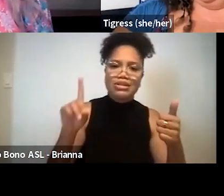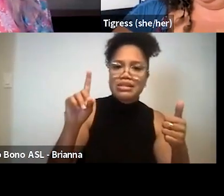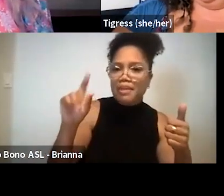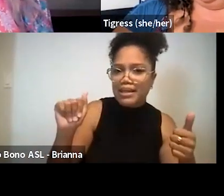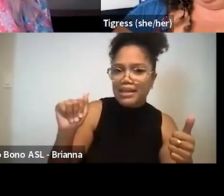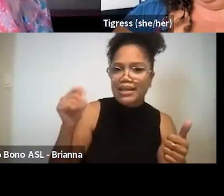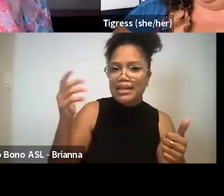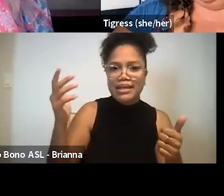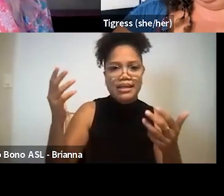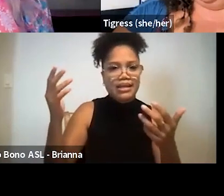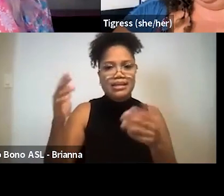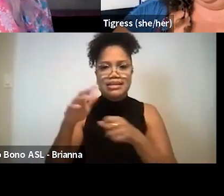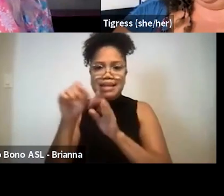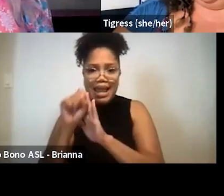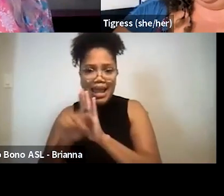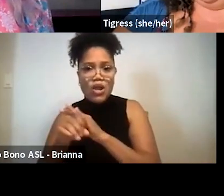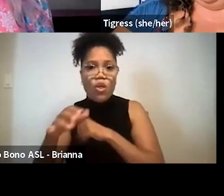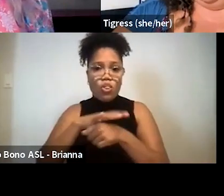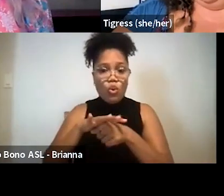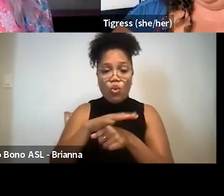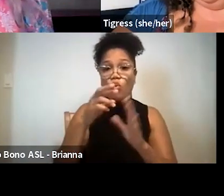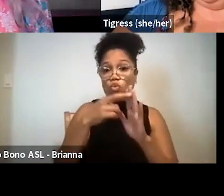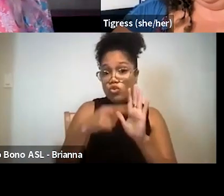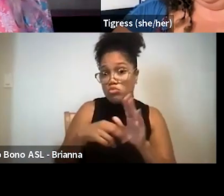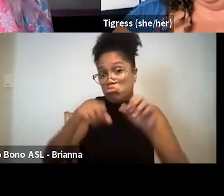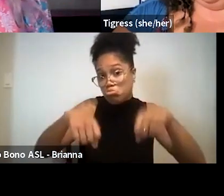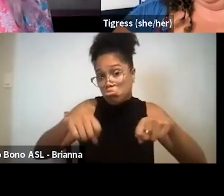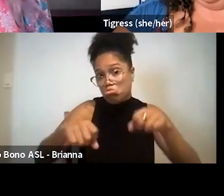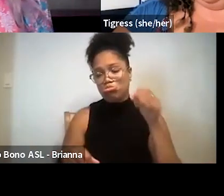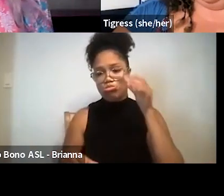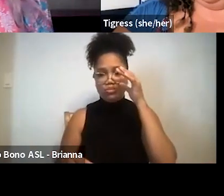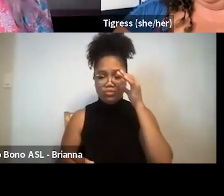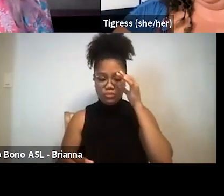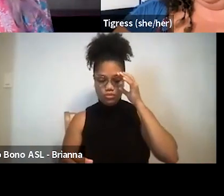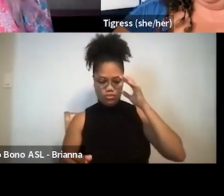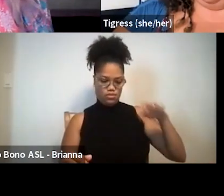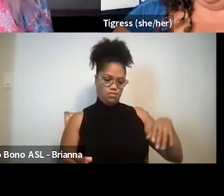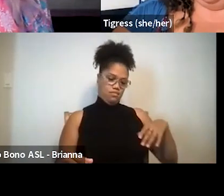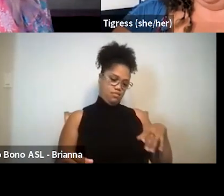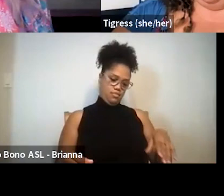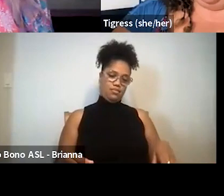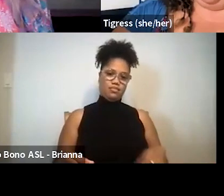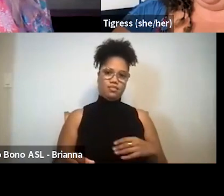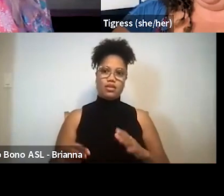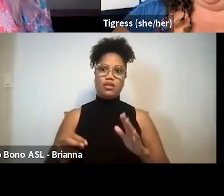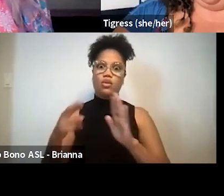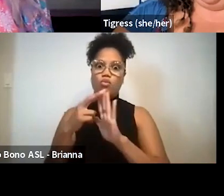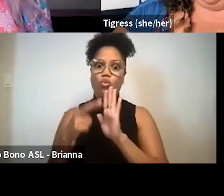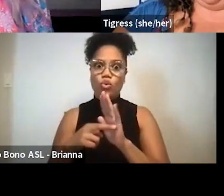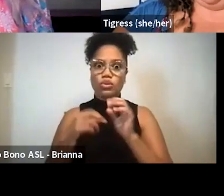state and local rules. And so, you know, and those rules may not protect everyone. So that's why, yes, it's